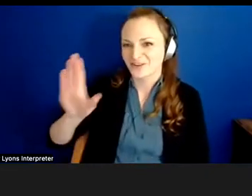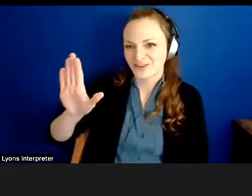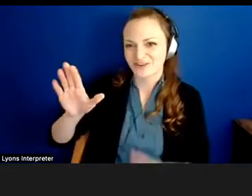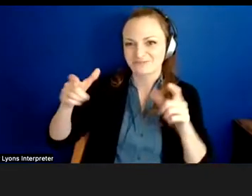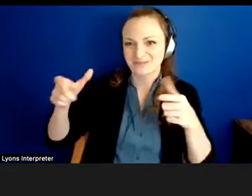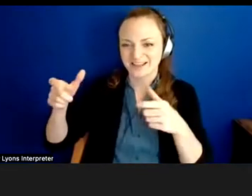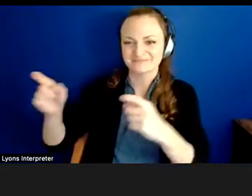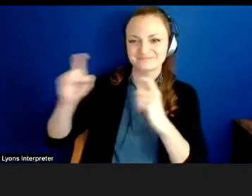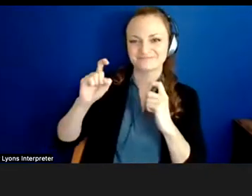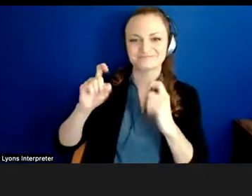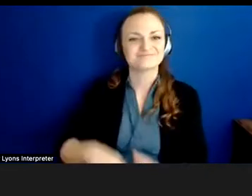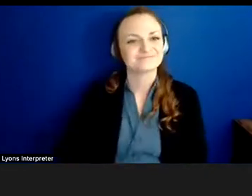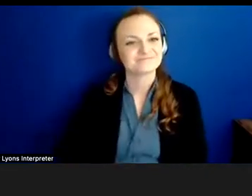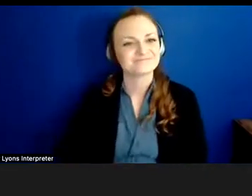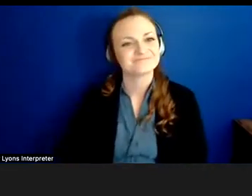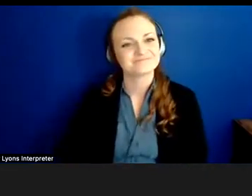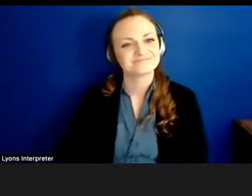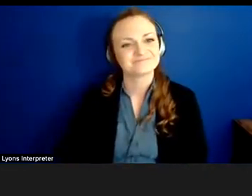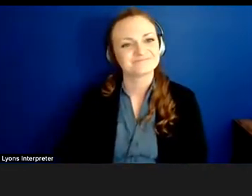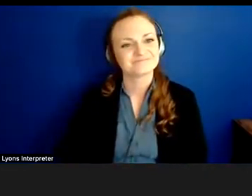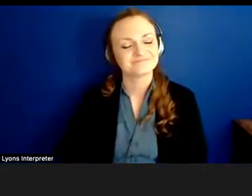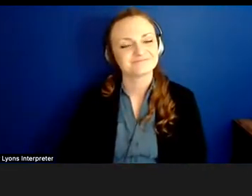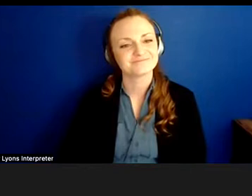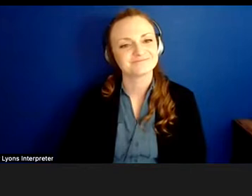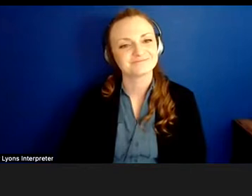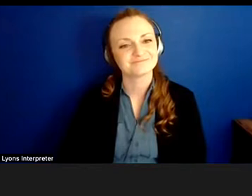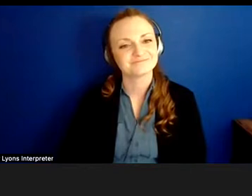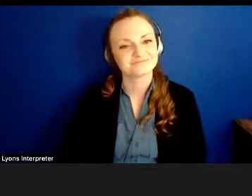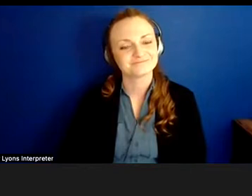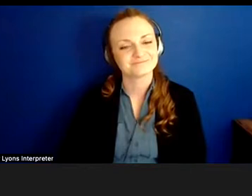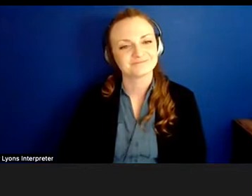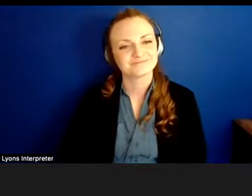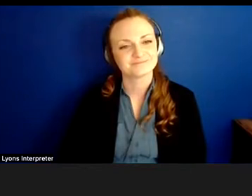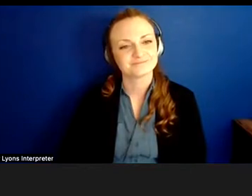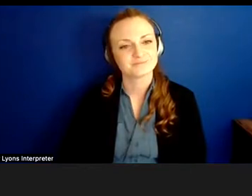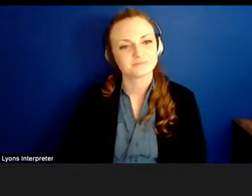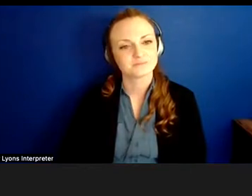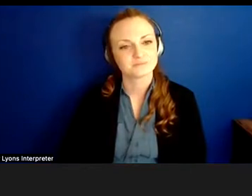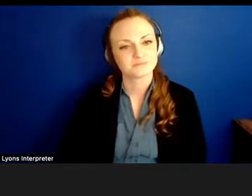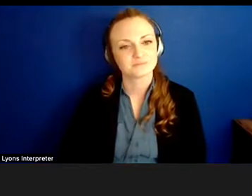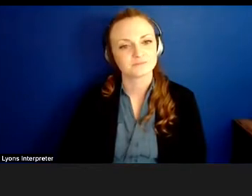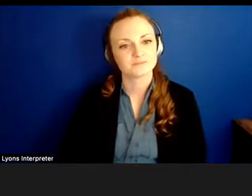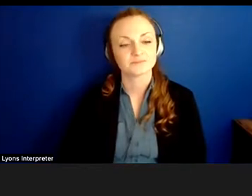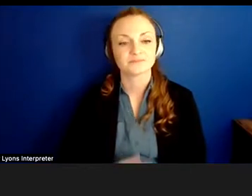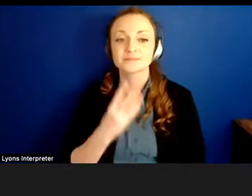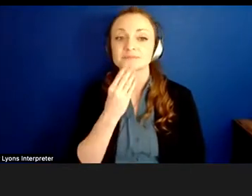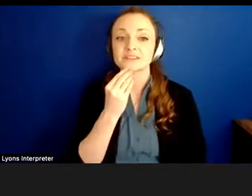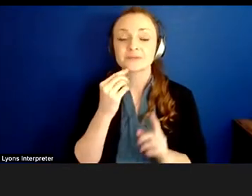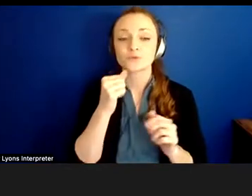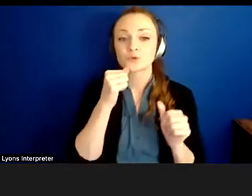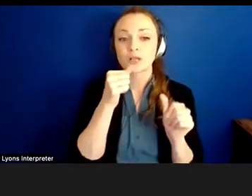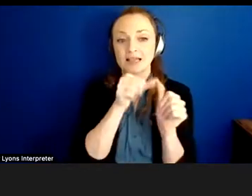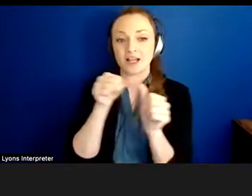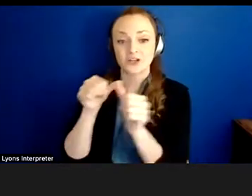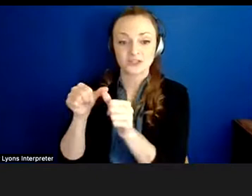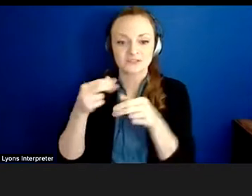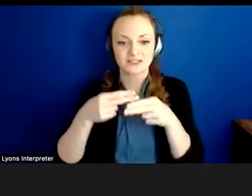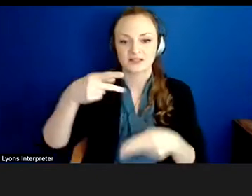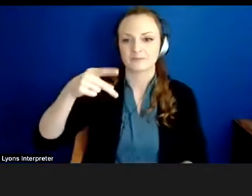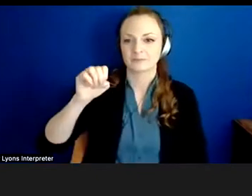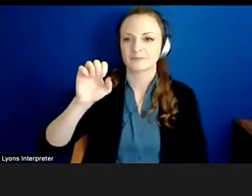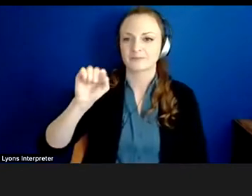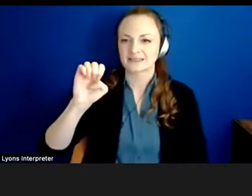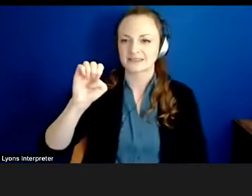is a satyr plate that says these hebrew letters in the middle here say pes off, which is passover,